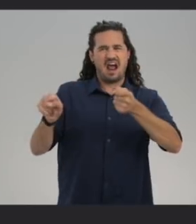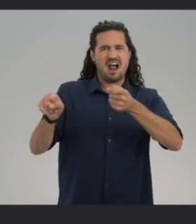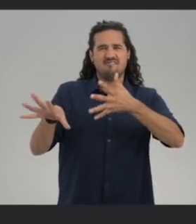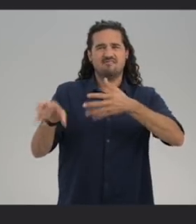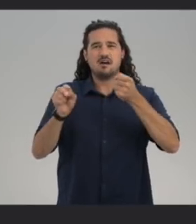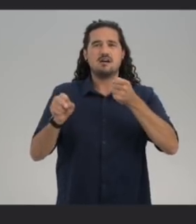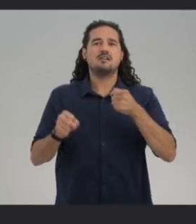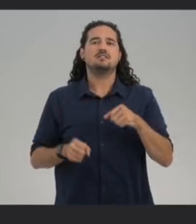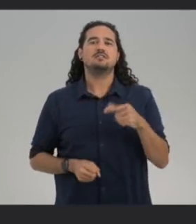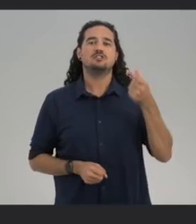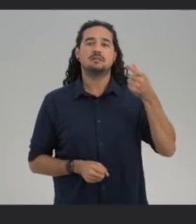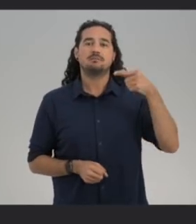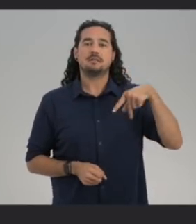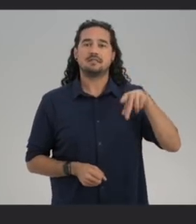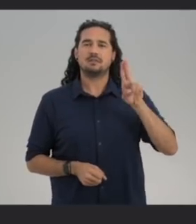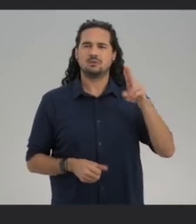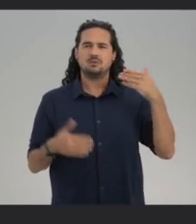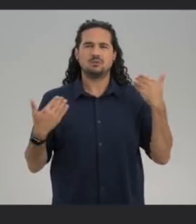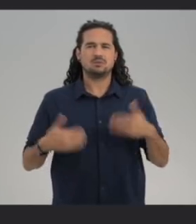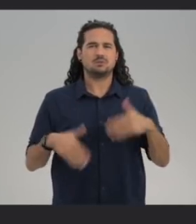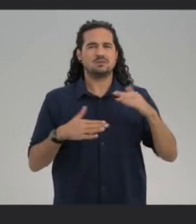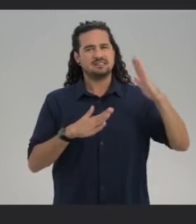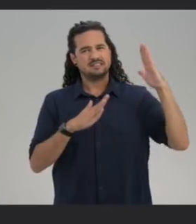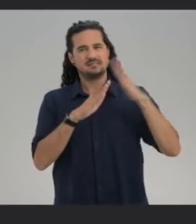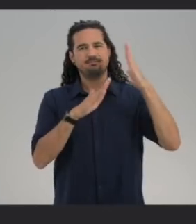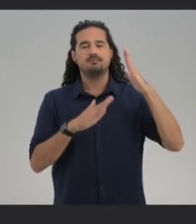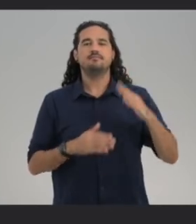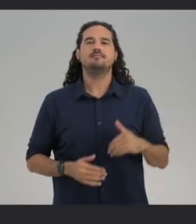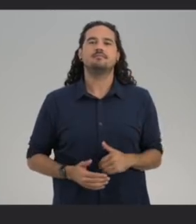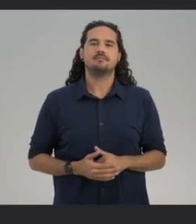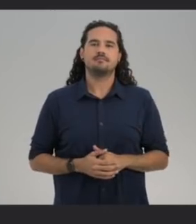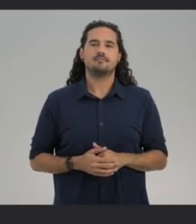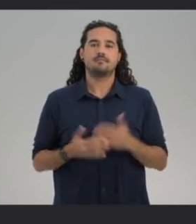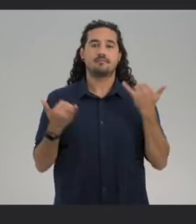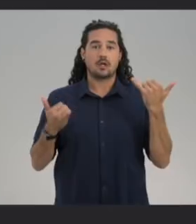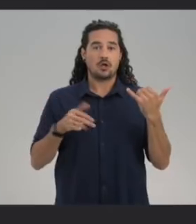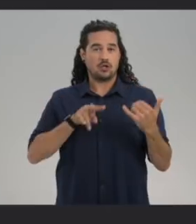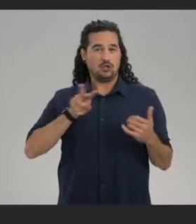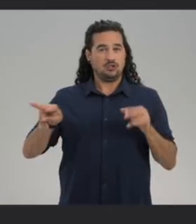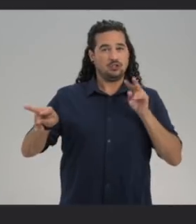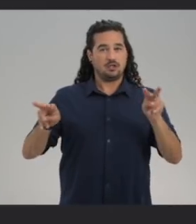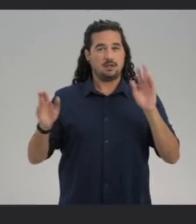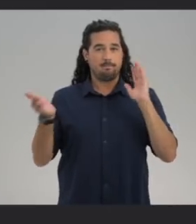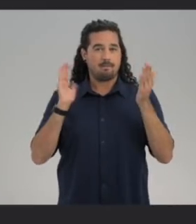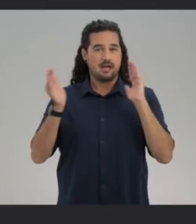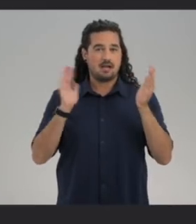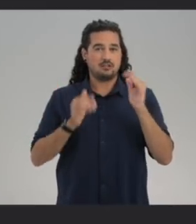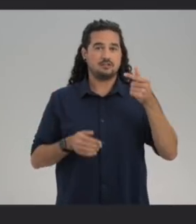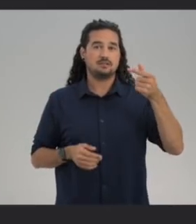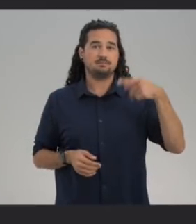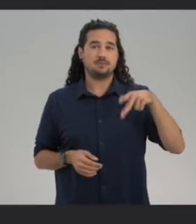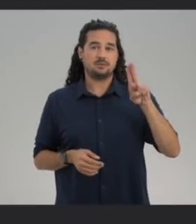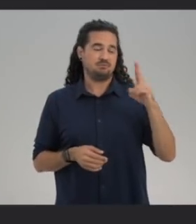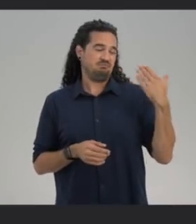M1's GPU is in a class of its own. Here is the graphics performance and power usage of that same PC laptop chip.